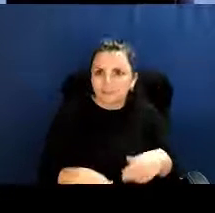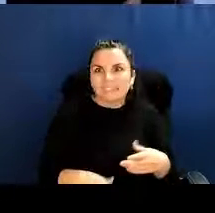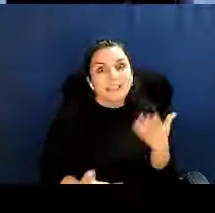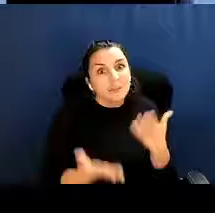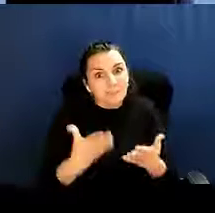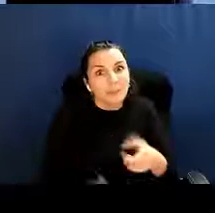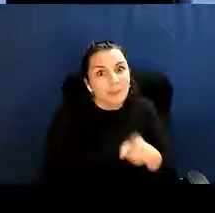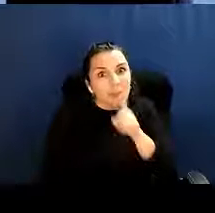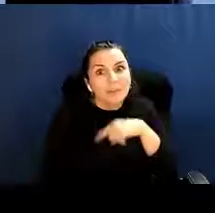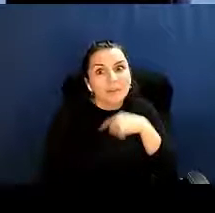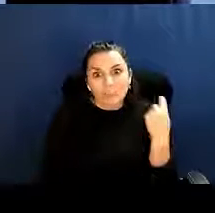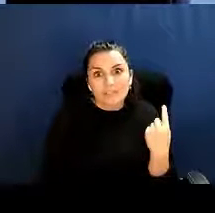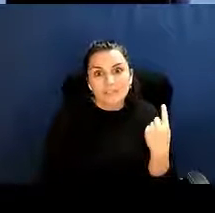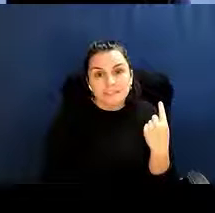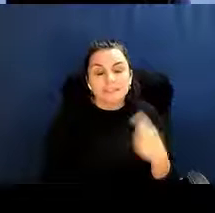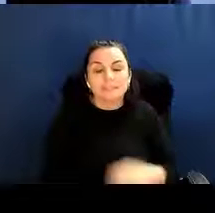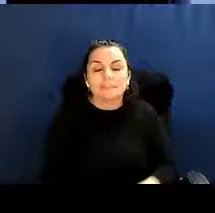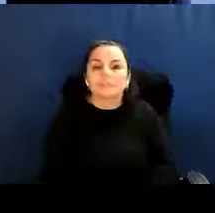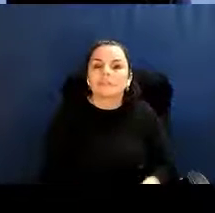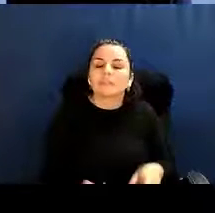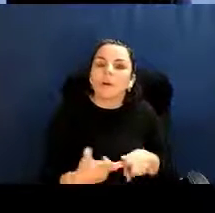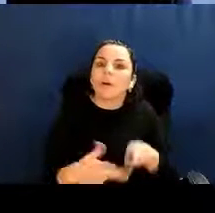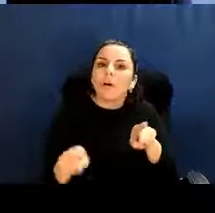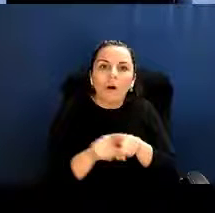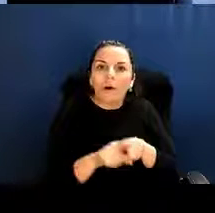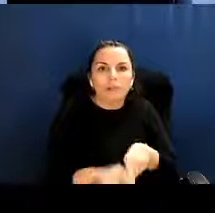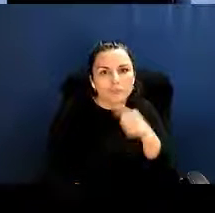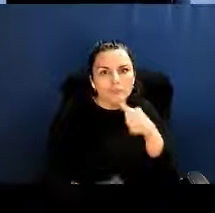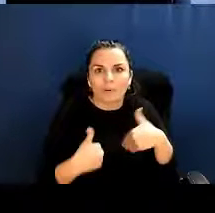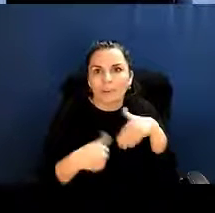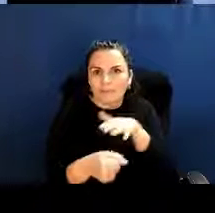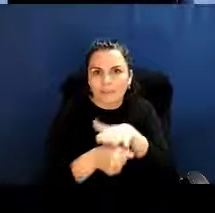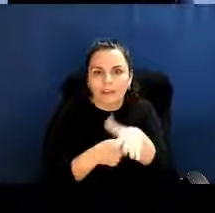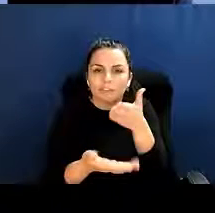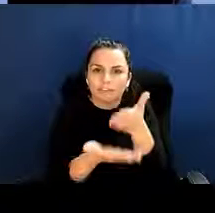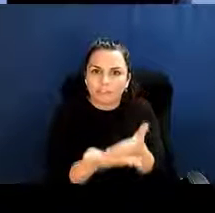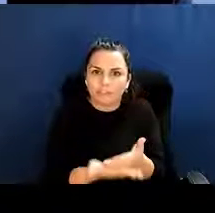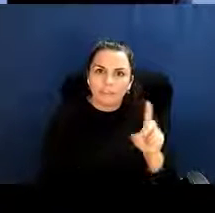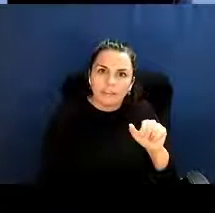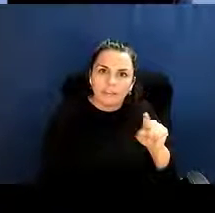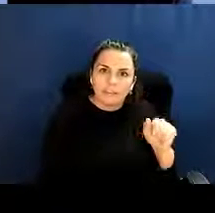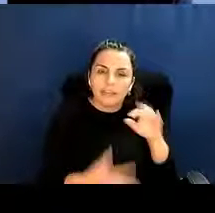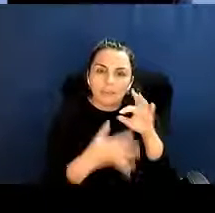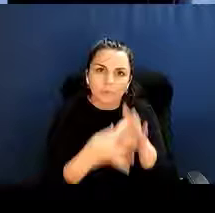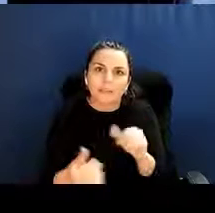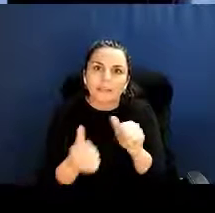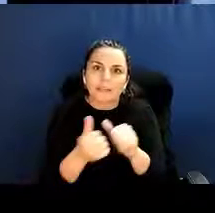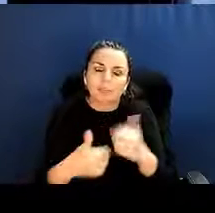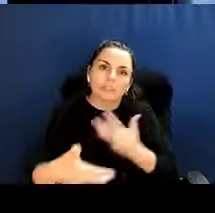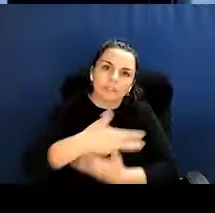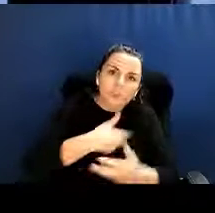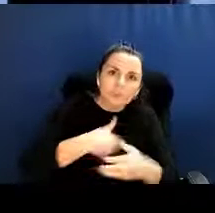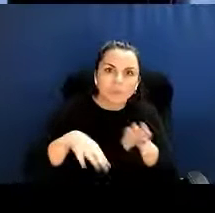There's also a lack of empirical data on risk and social and behavioral research which of course only further complicates